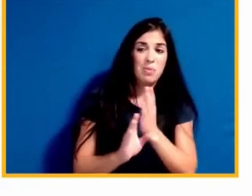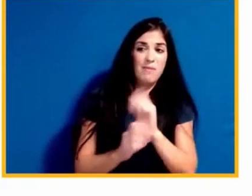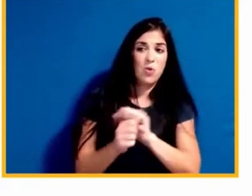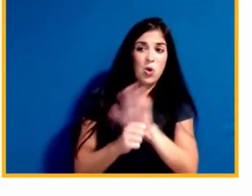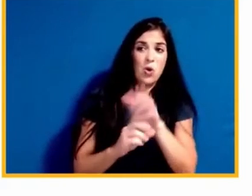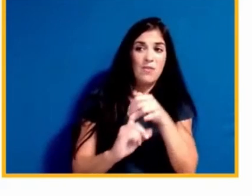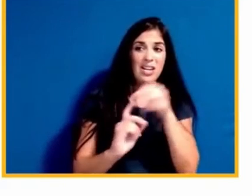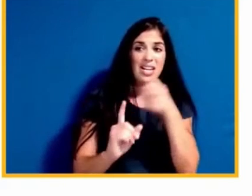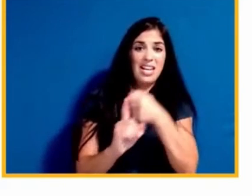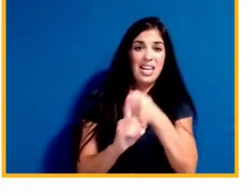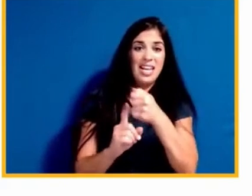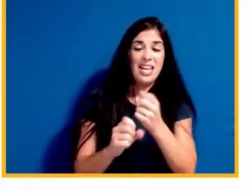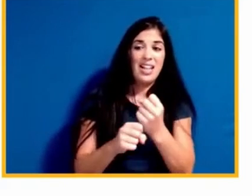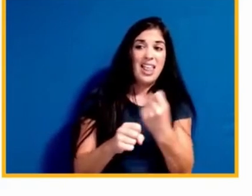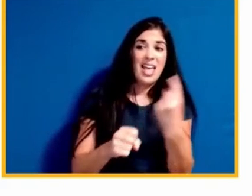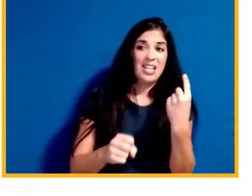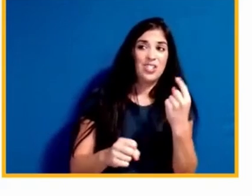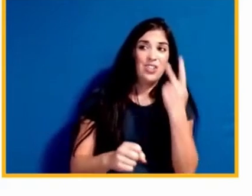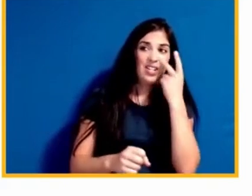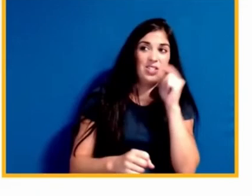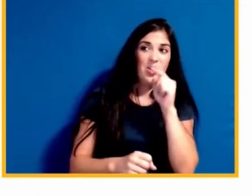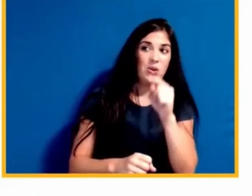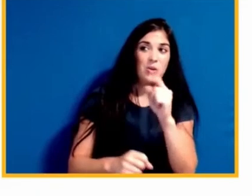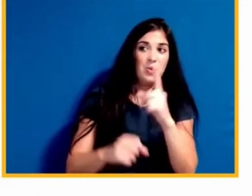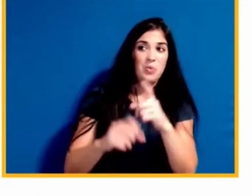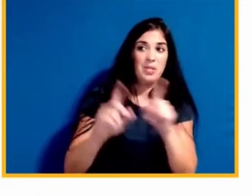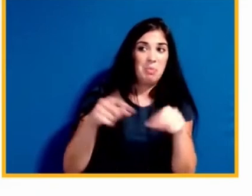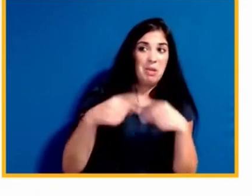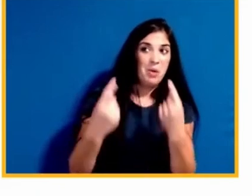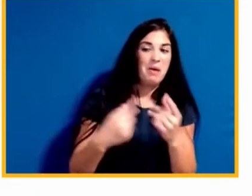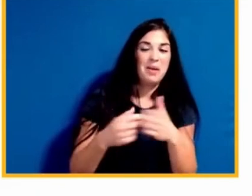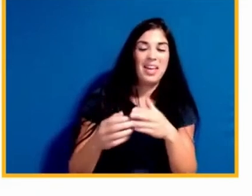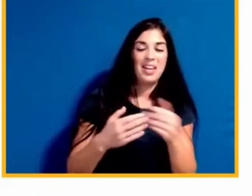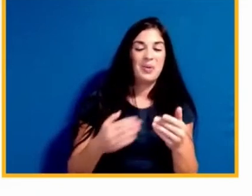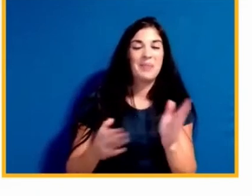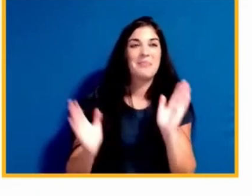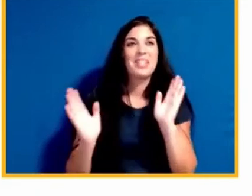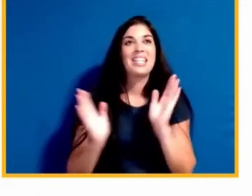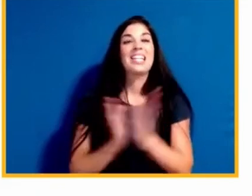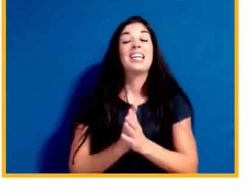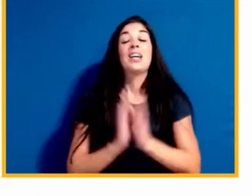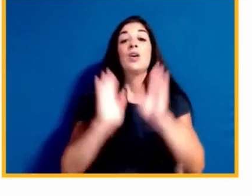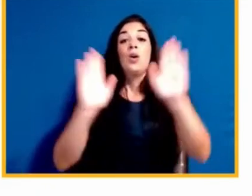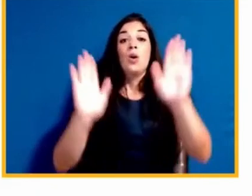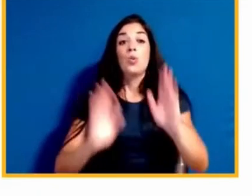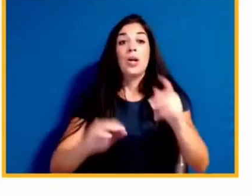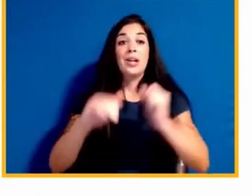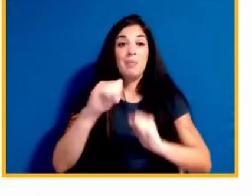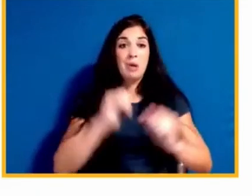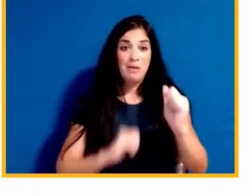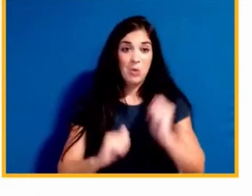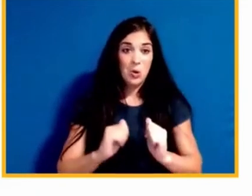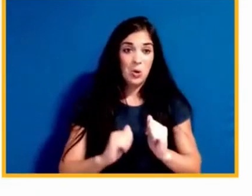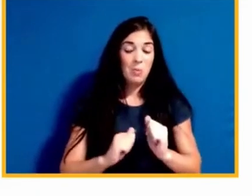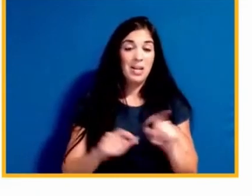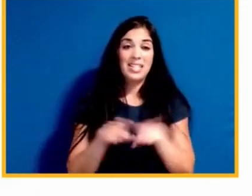I could be mistaken on that, it's been a while. Anyway, great performance as always, you know exactly how to